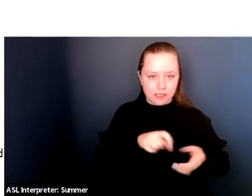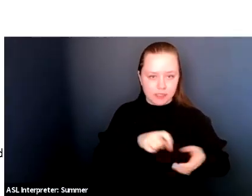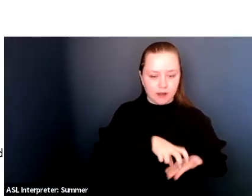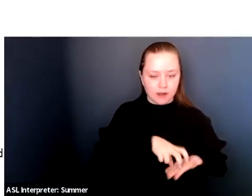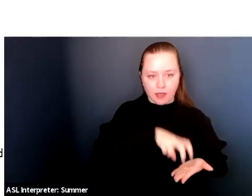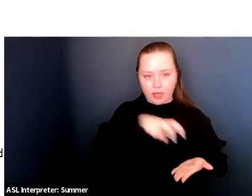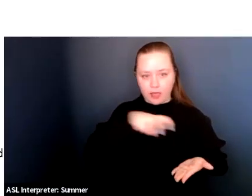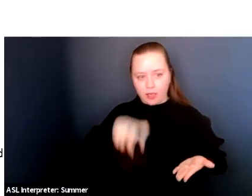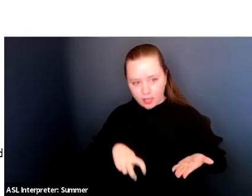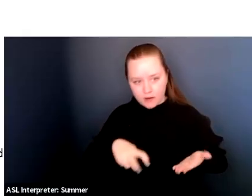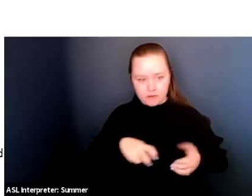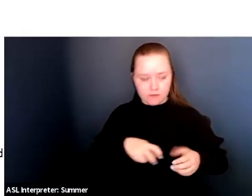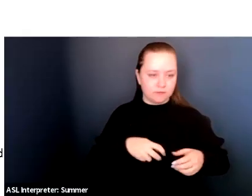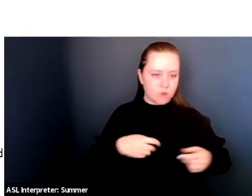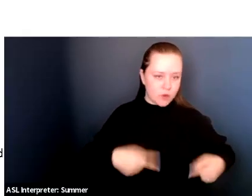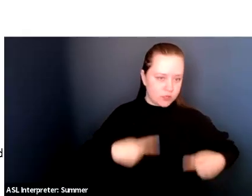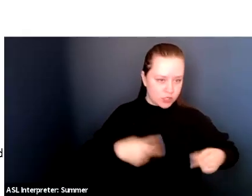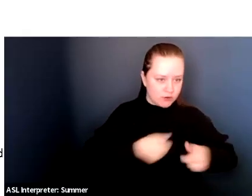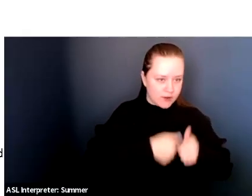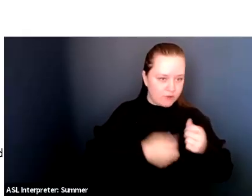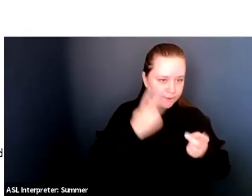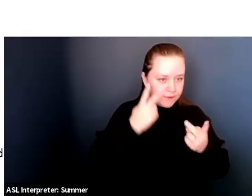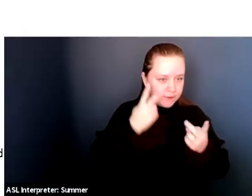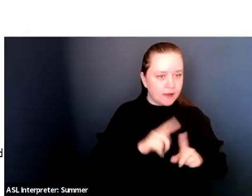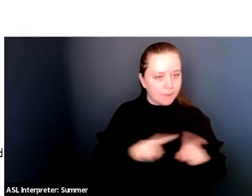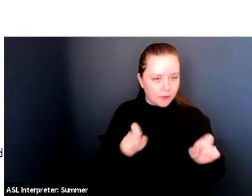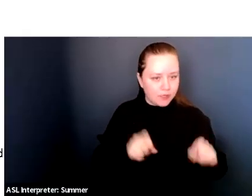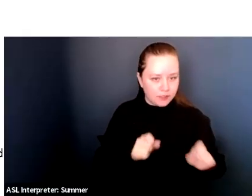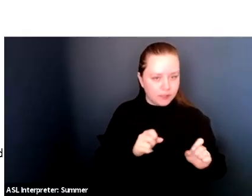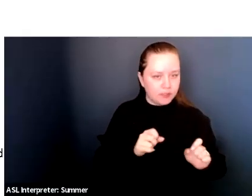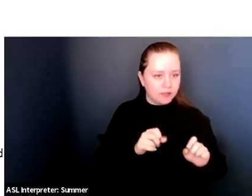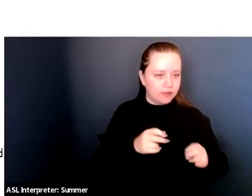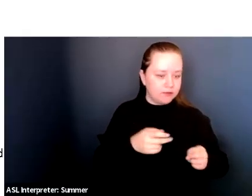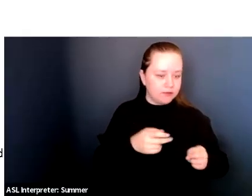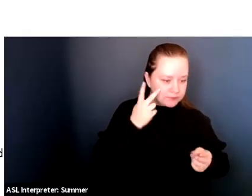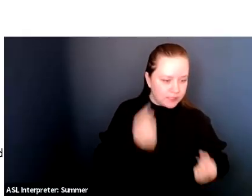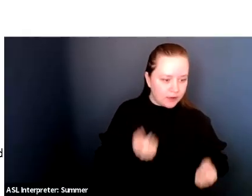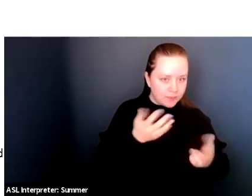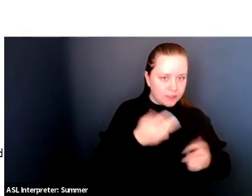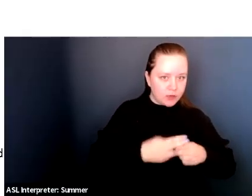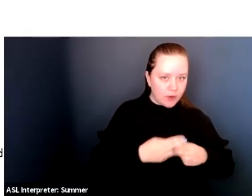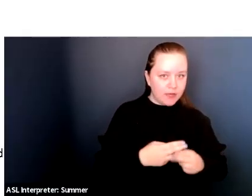but we could get a weight at every visit just by using a wheelchair accessible scale. The person you know,